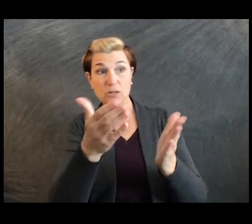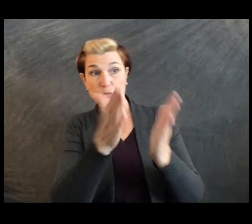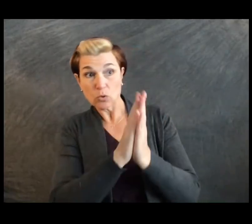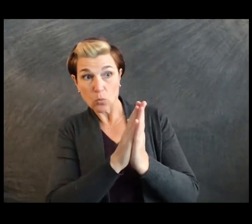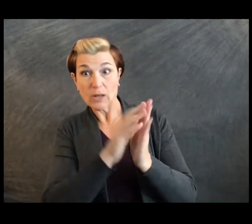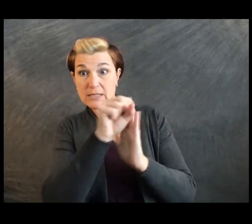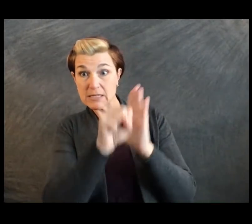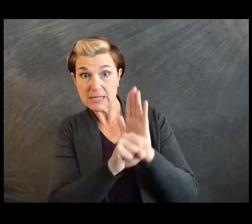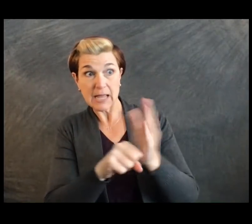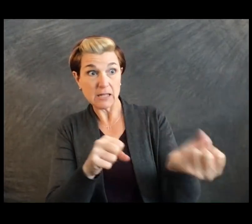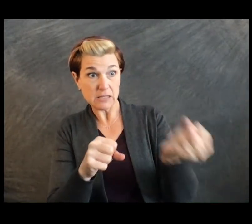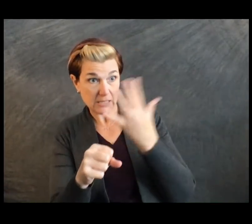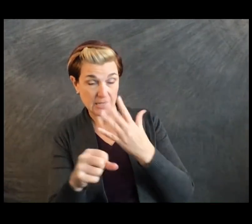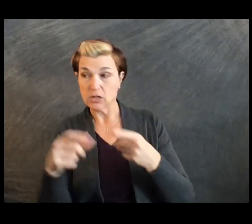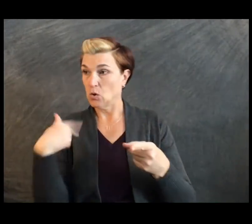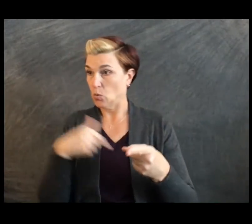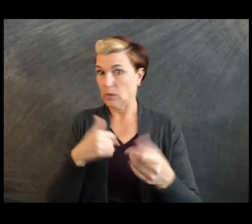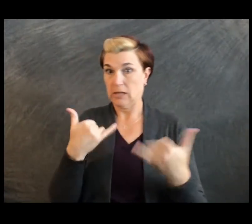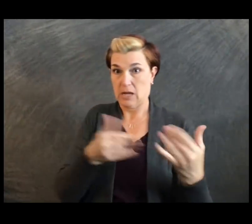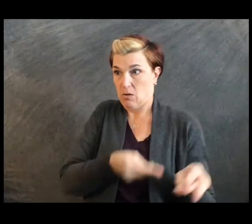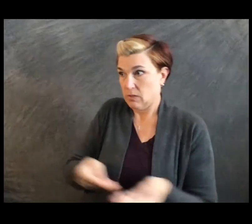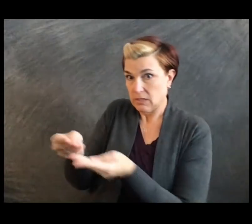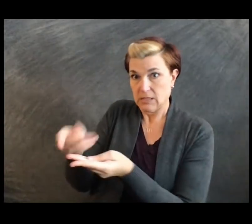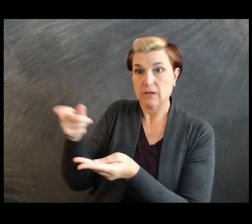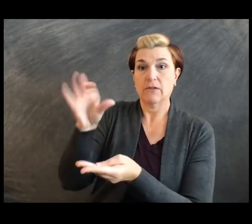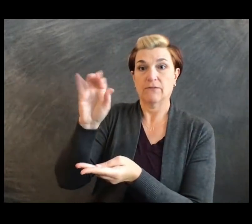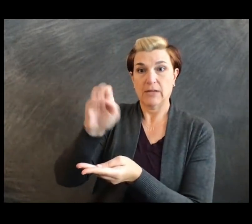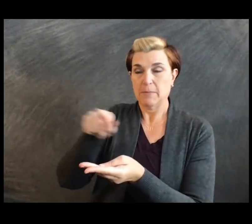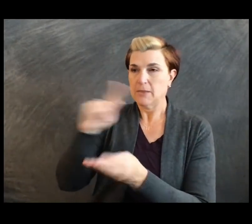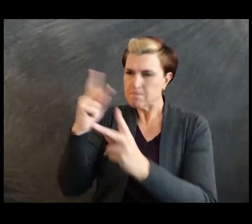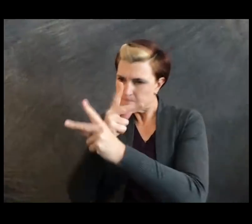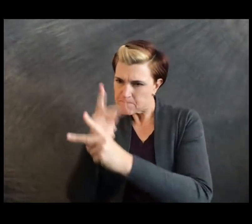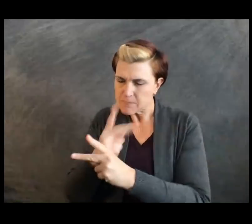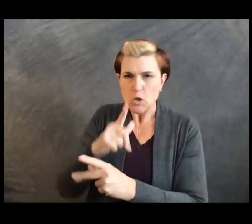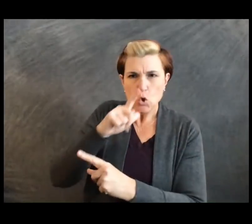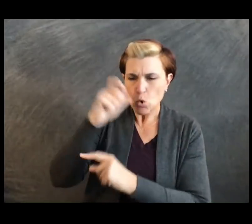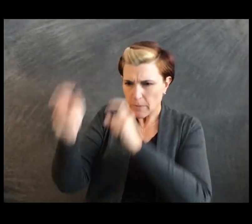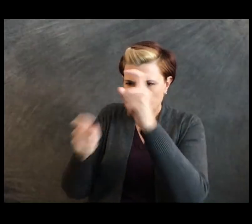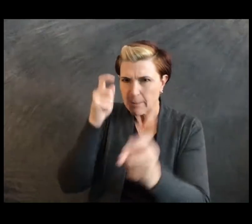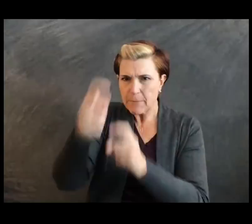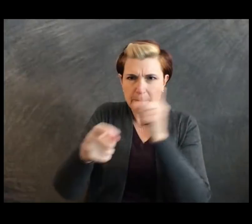impacted like New York Washington State and California and will continue and to